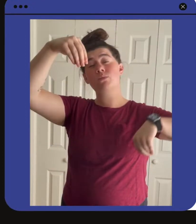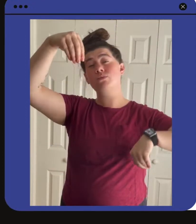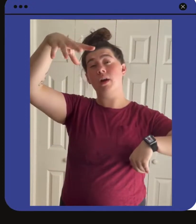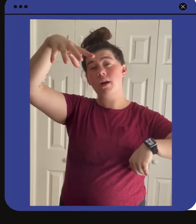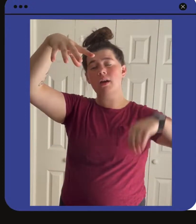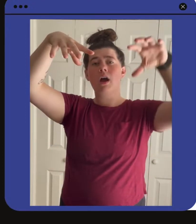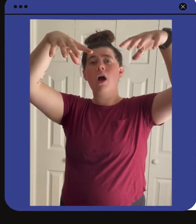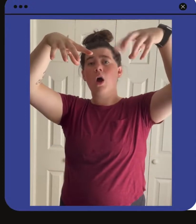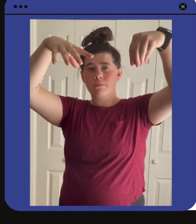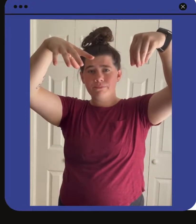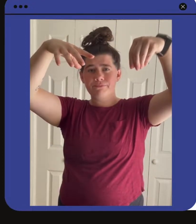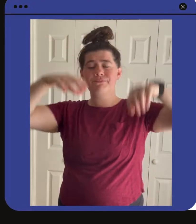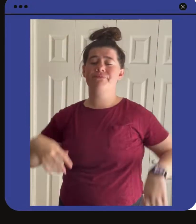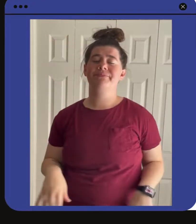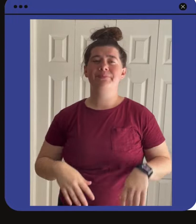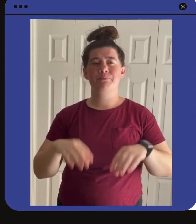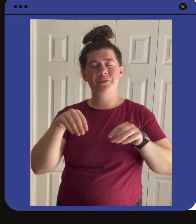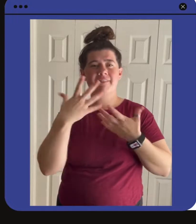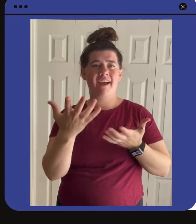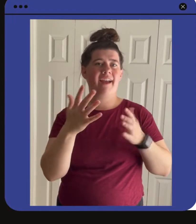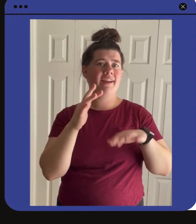leaving one on while turning the other one off